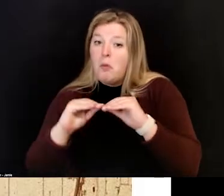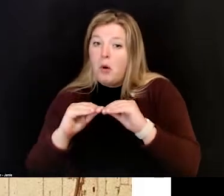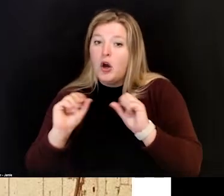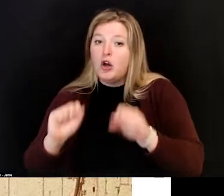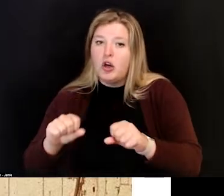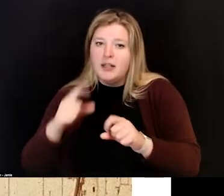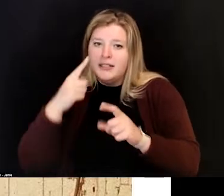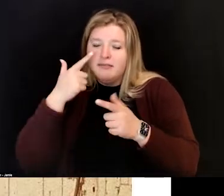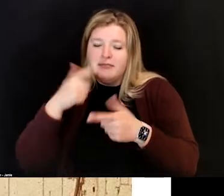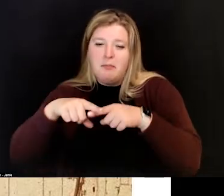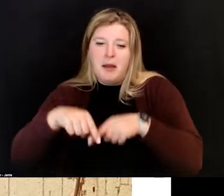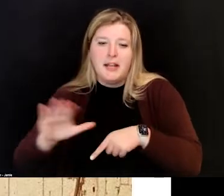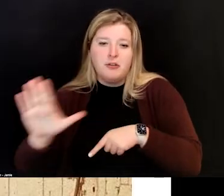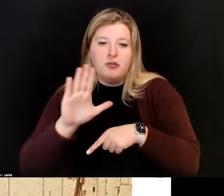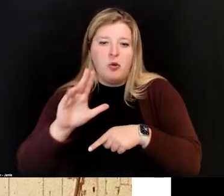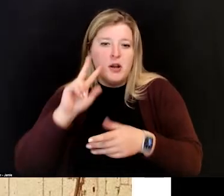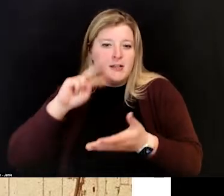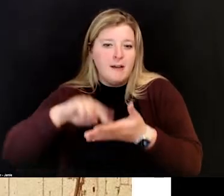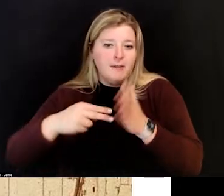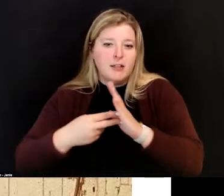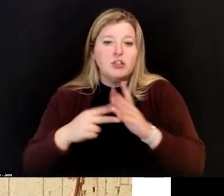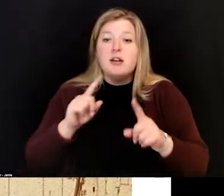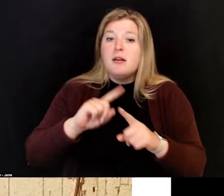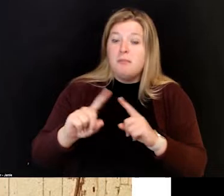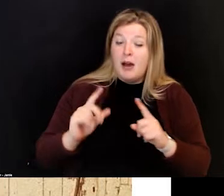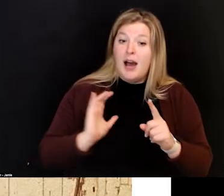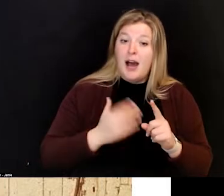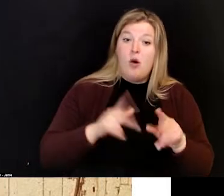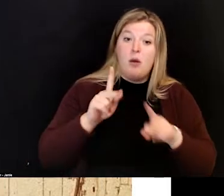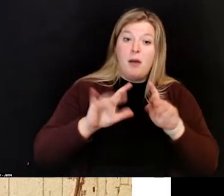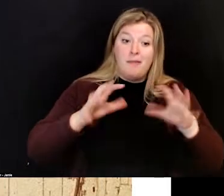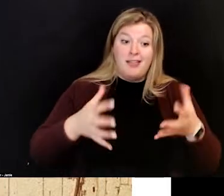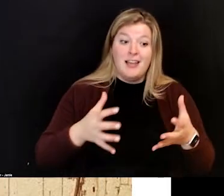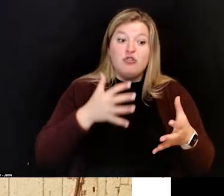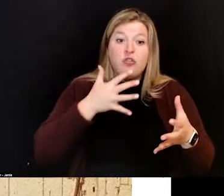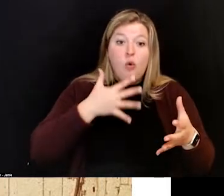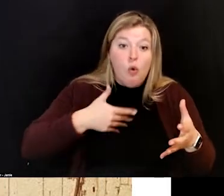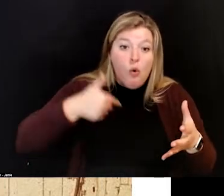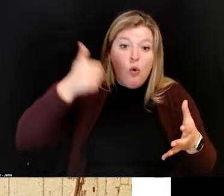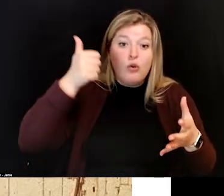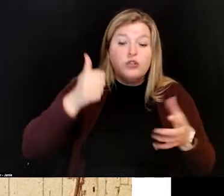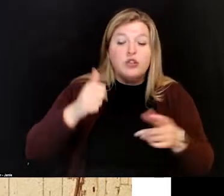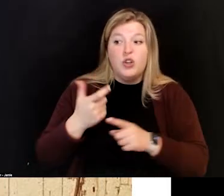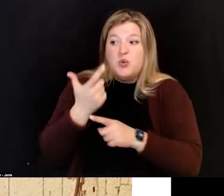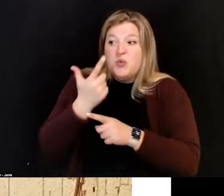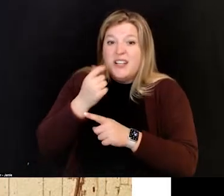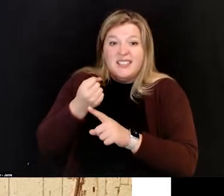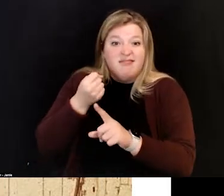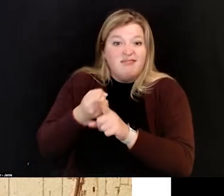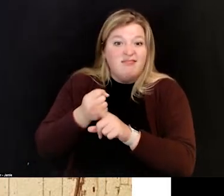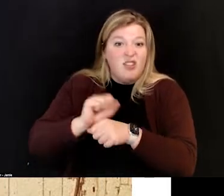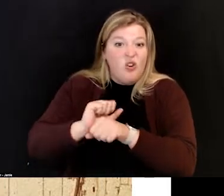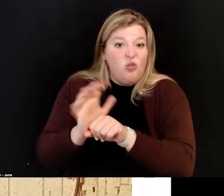And that number is increasing. We have an aging population. We recently had COVID, and we are now dealing with disabilities